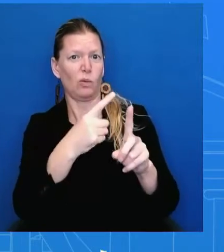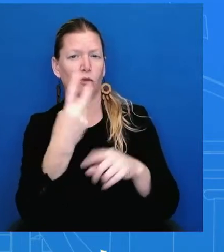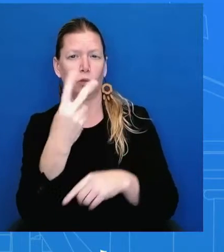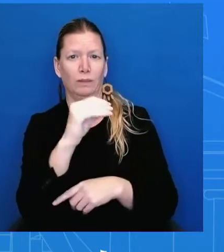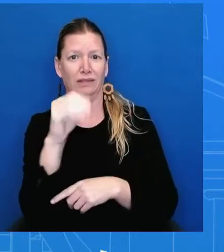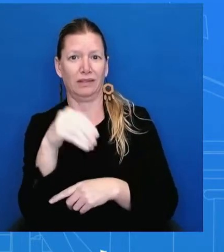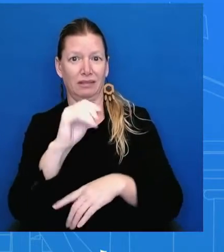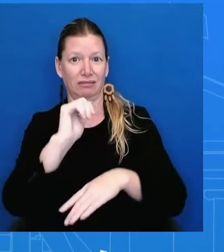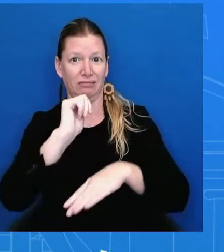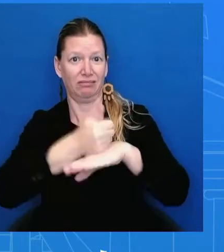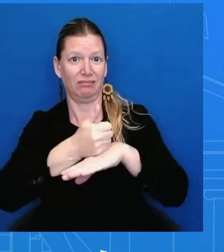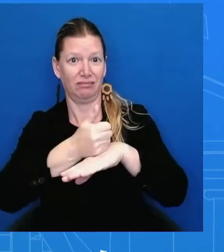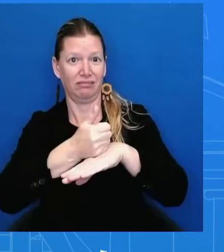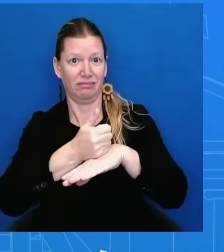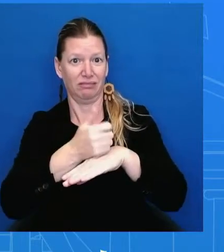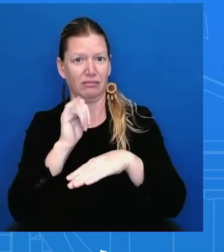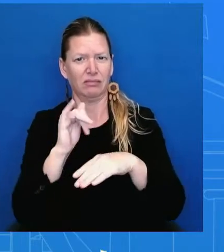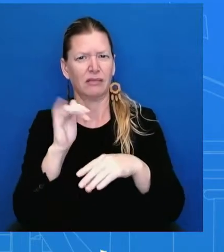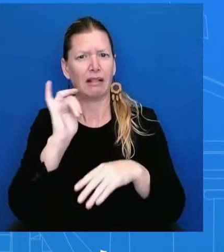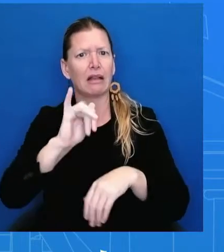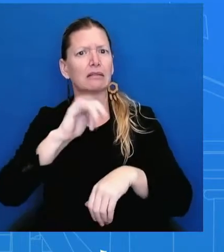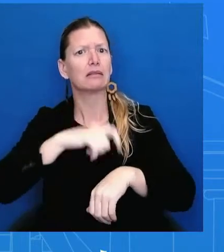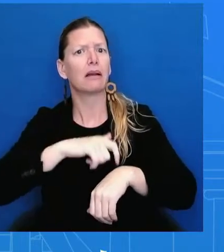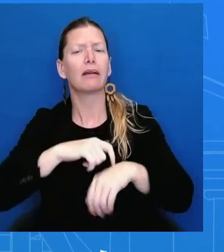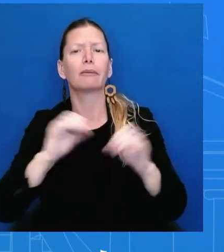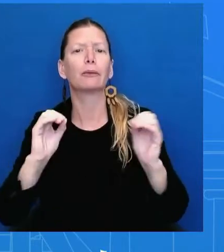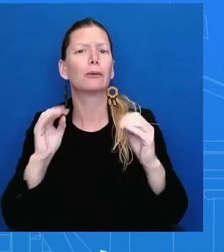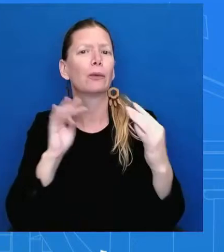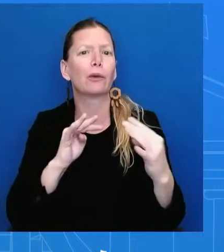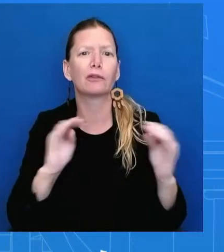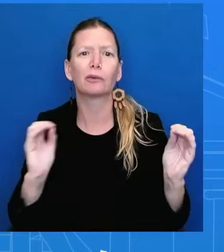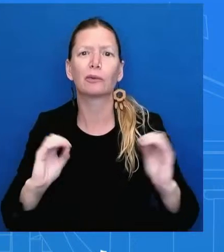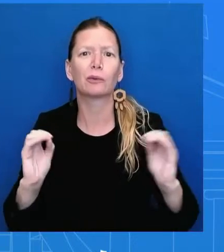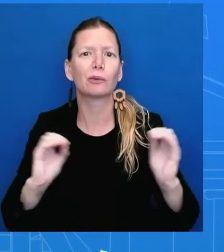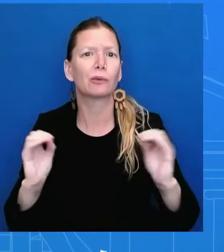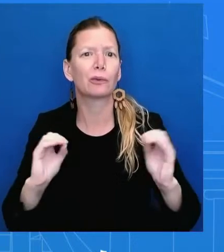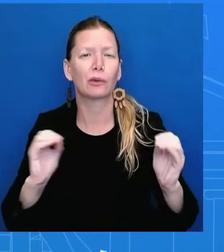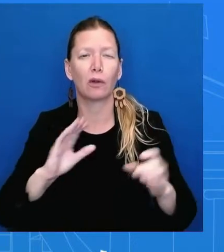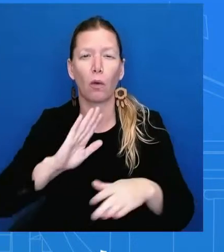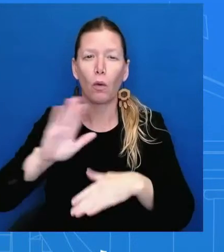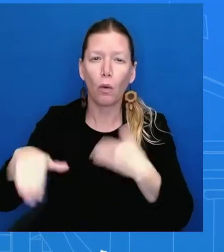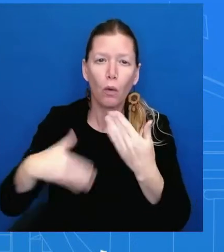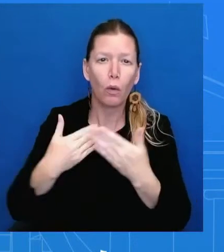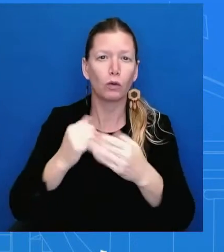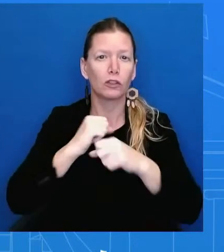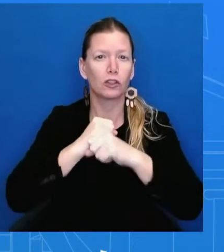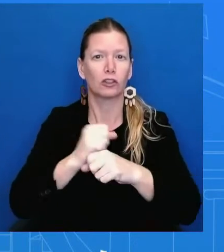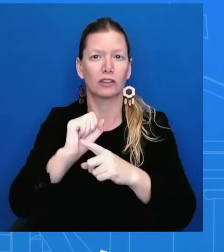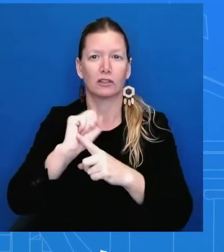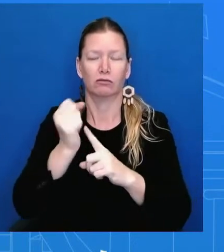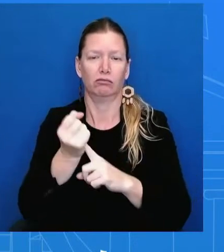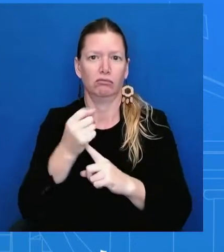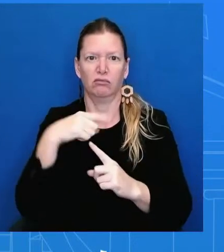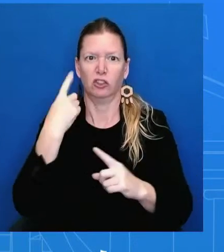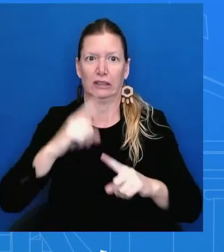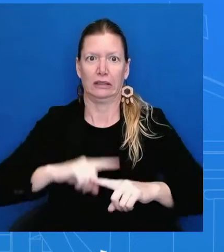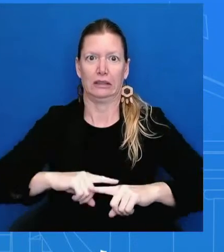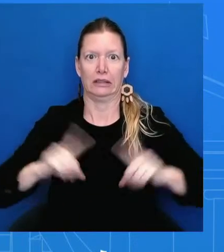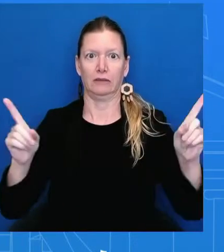looks radically different than it does -- than it did when that -- that was set. Mr. Kirby: Well, I beg to differ. There was -- there was fighting in Afghanistan --